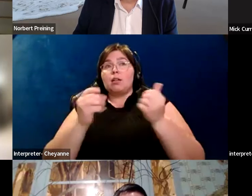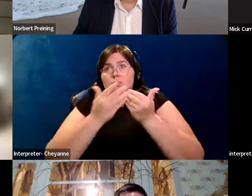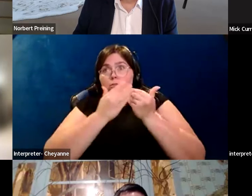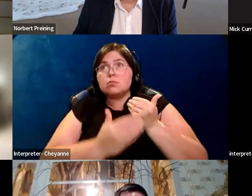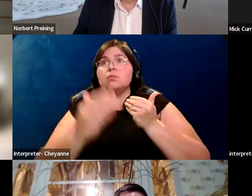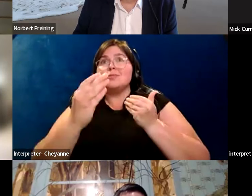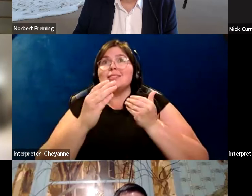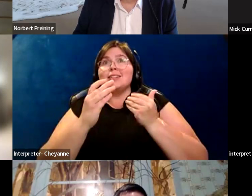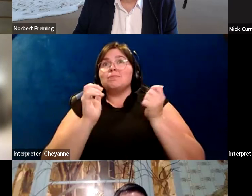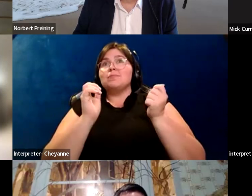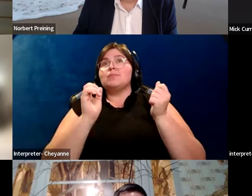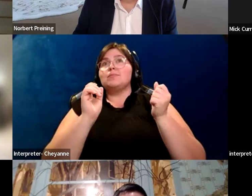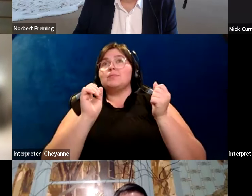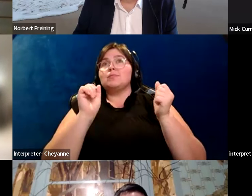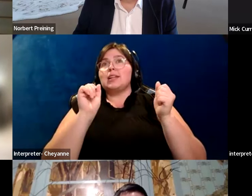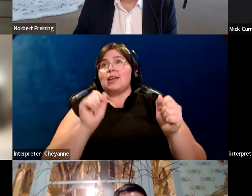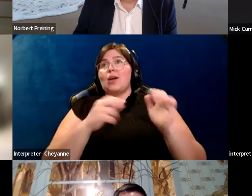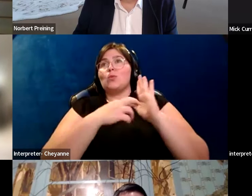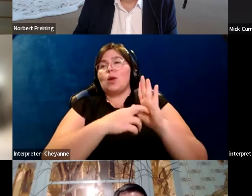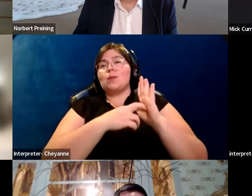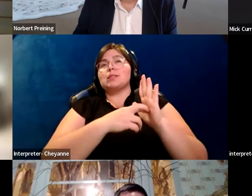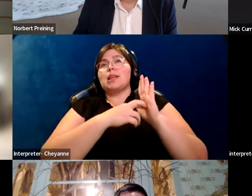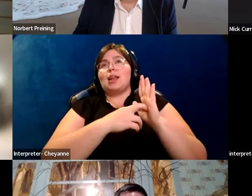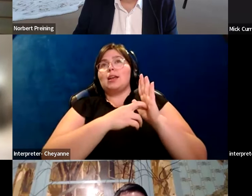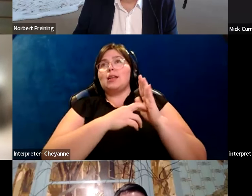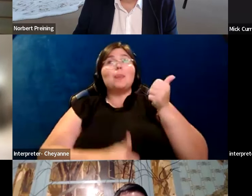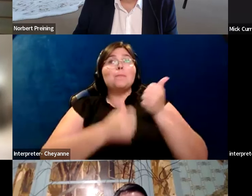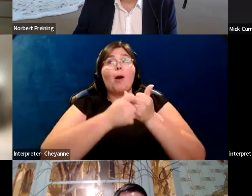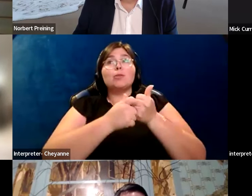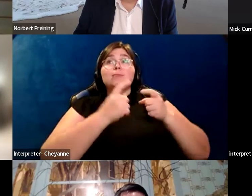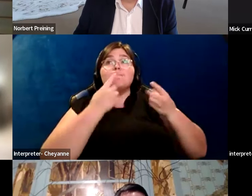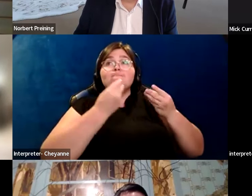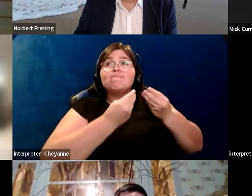and can represent it as efficiently and as richly